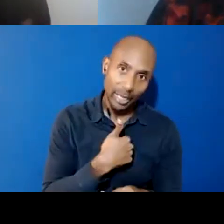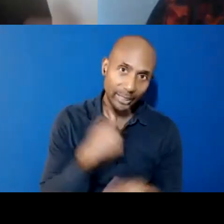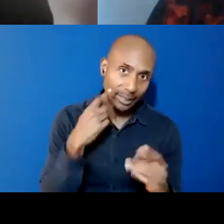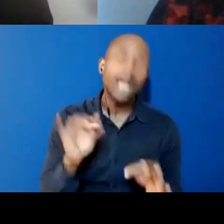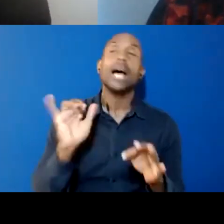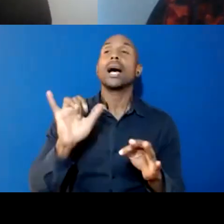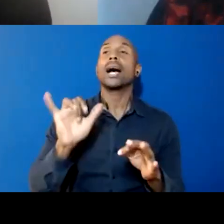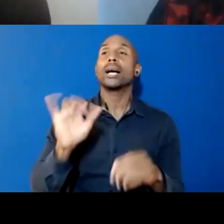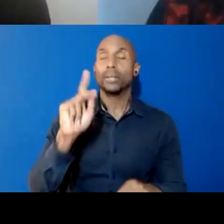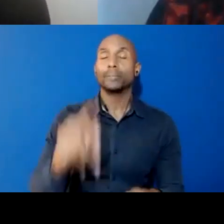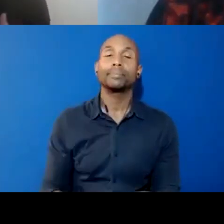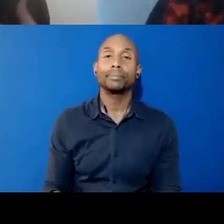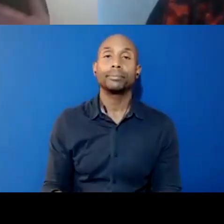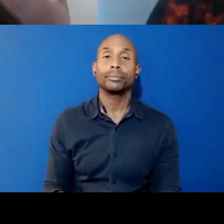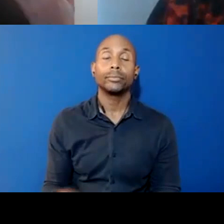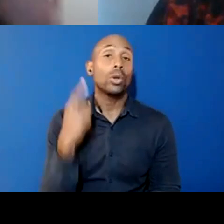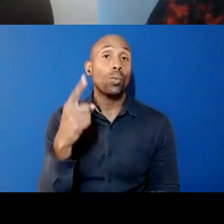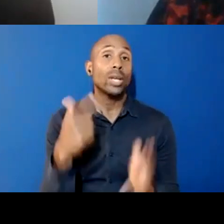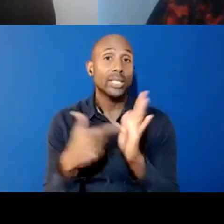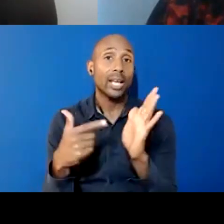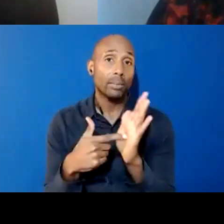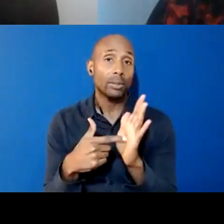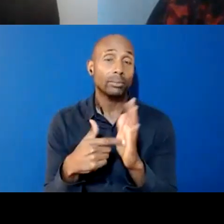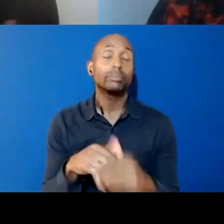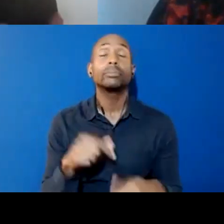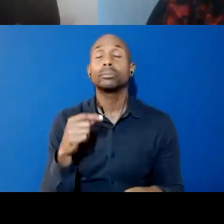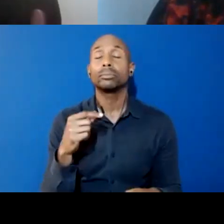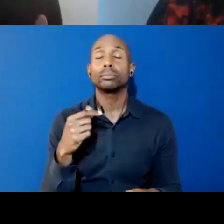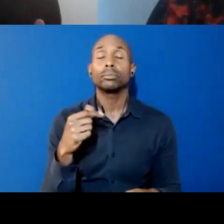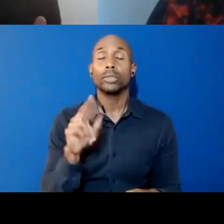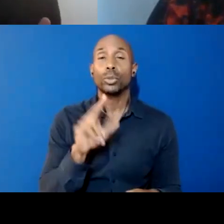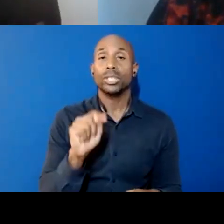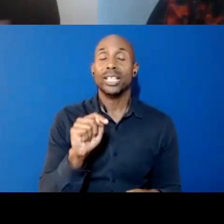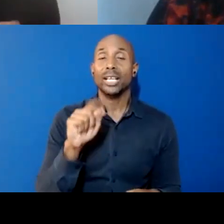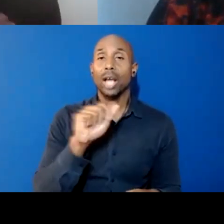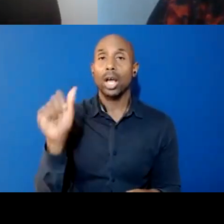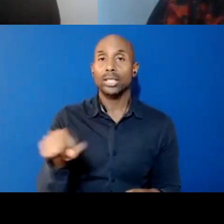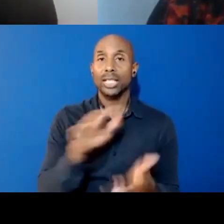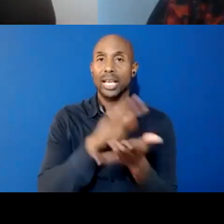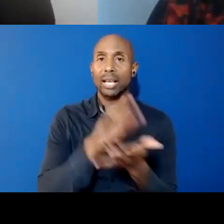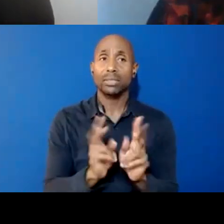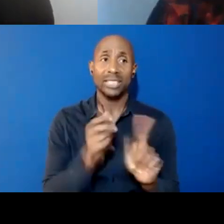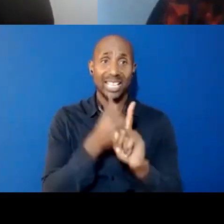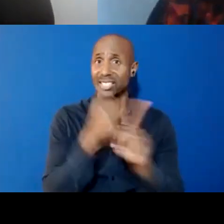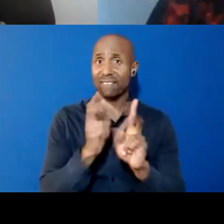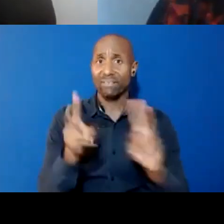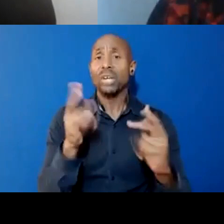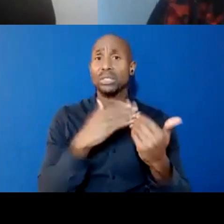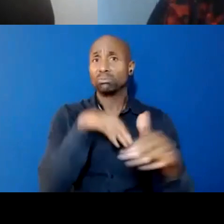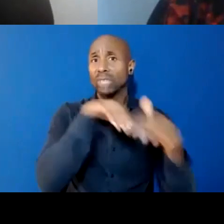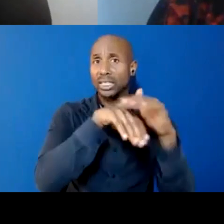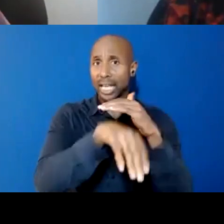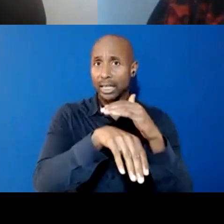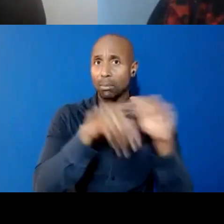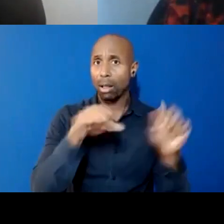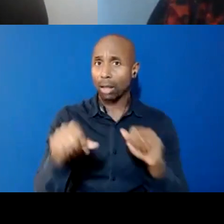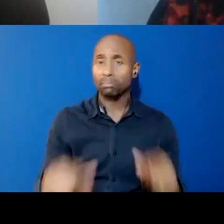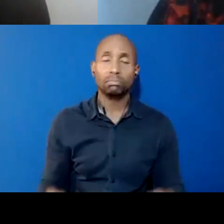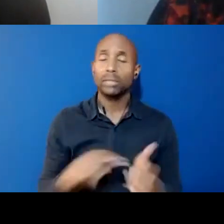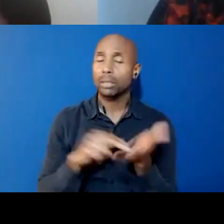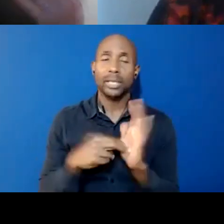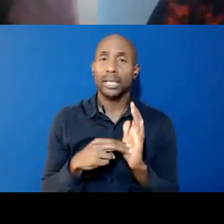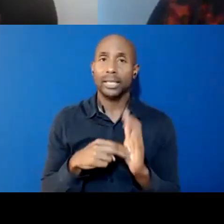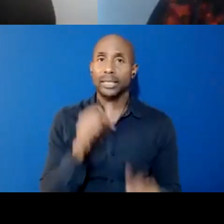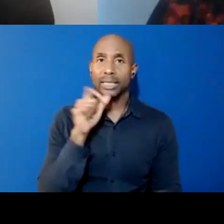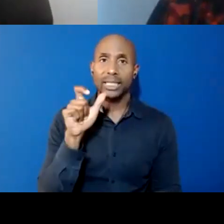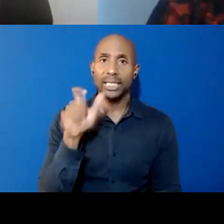For example, UT of Austin campus was accessible in terms of not needing any special transportation